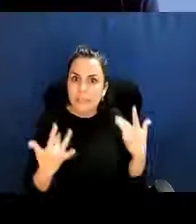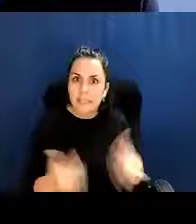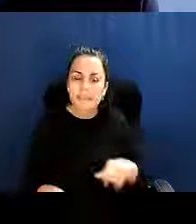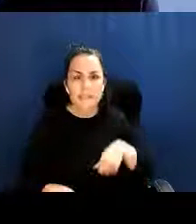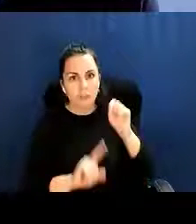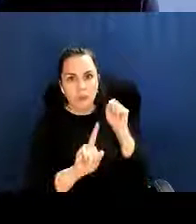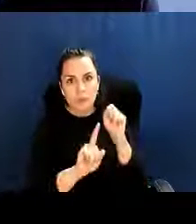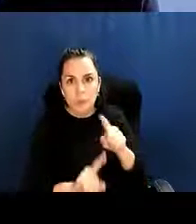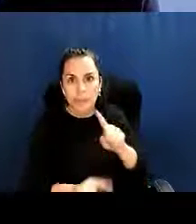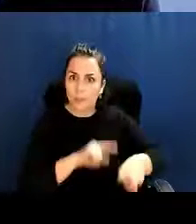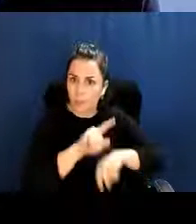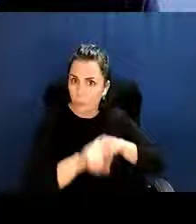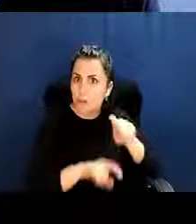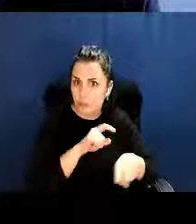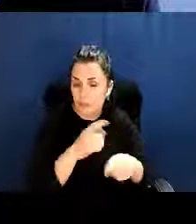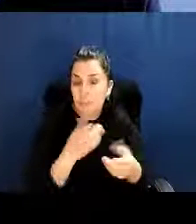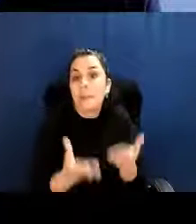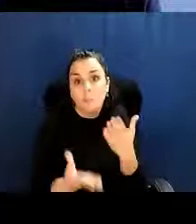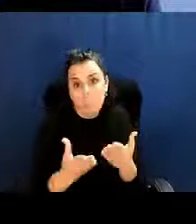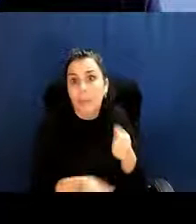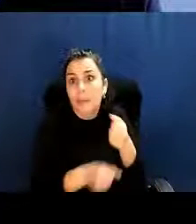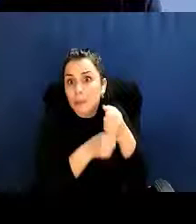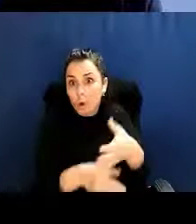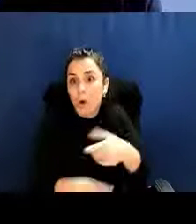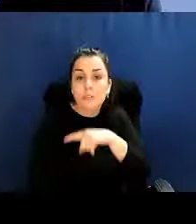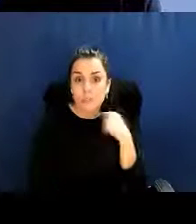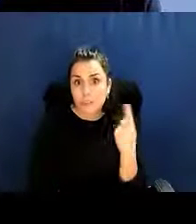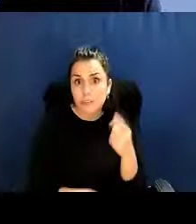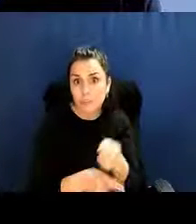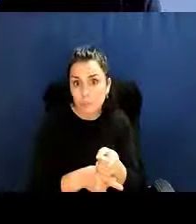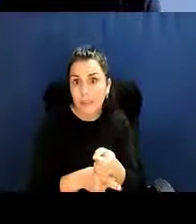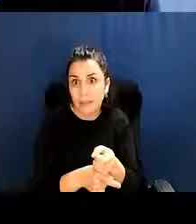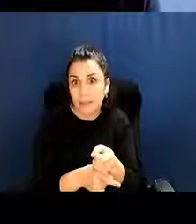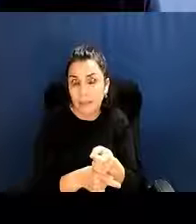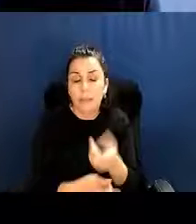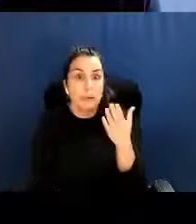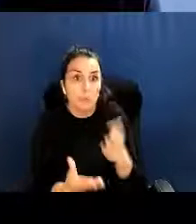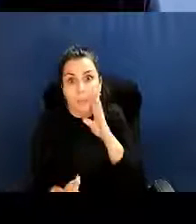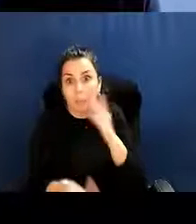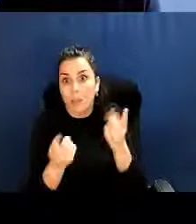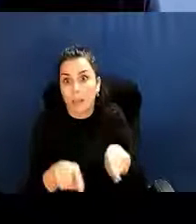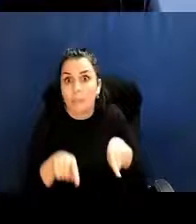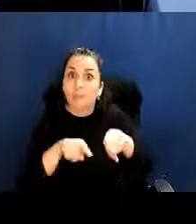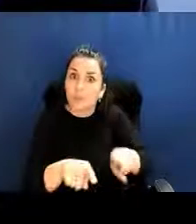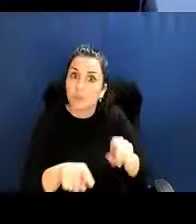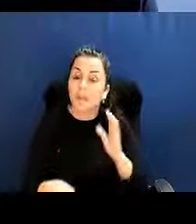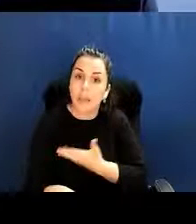And this is likely to happen in the course of participation. Of course, if our participants